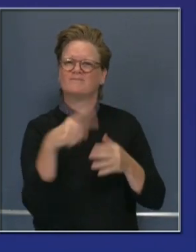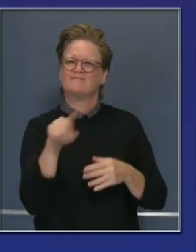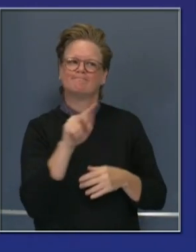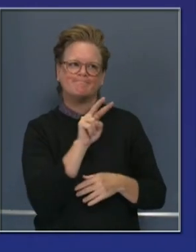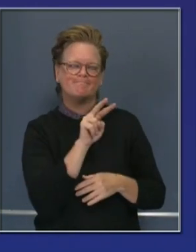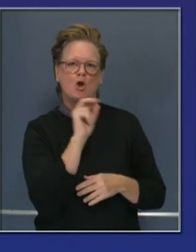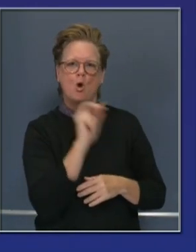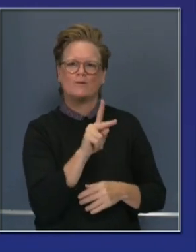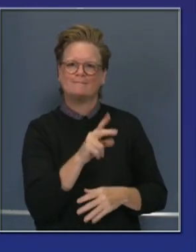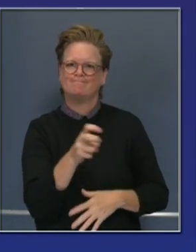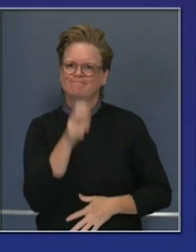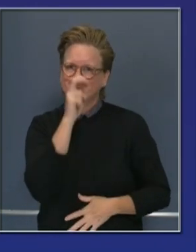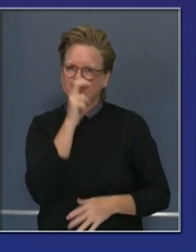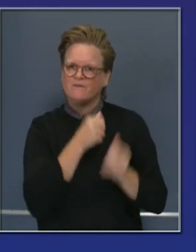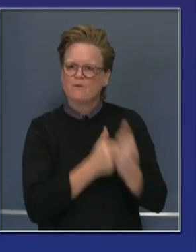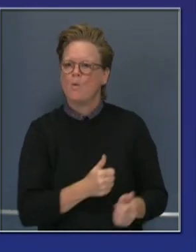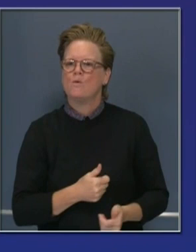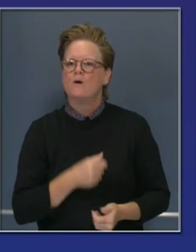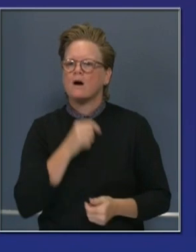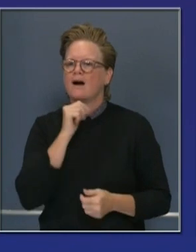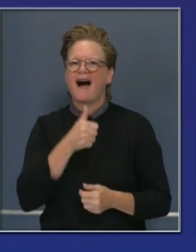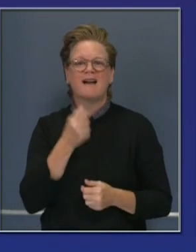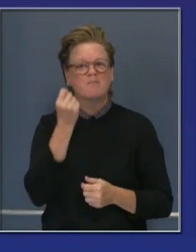THIS IS GOING TO REQUIRE US, IN THIS NEW FRAMEWORK THAT IS REALLY BUILT AROUND BEING